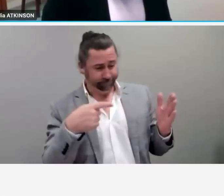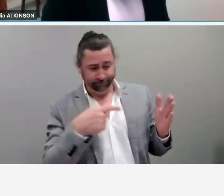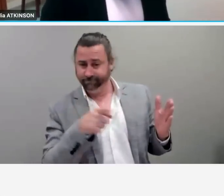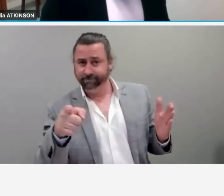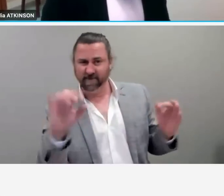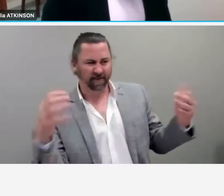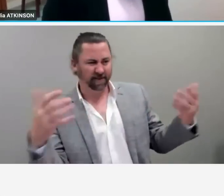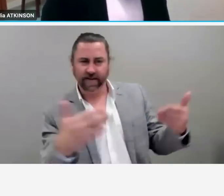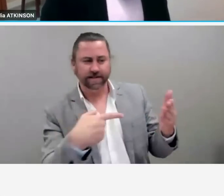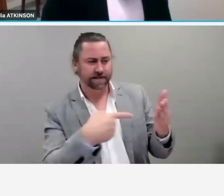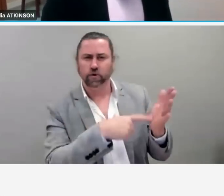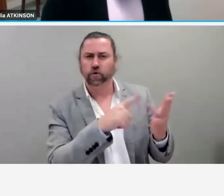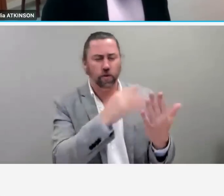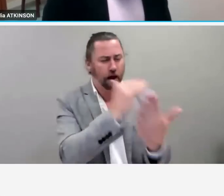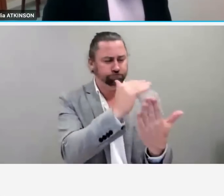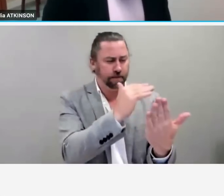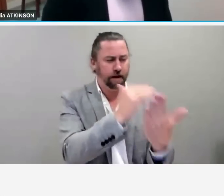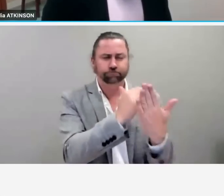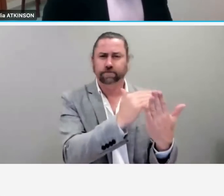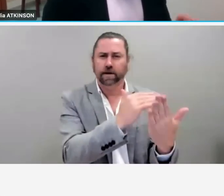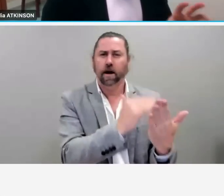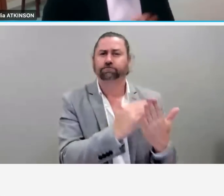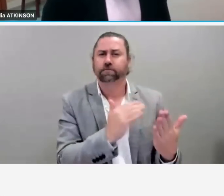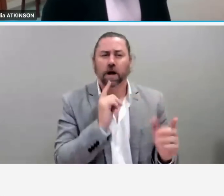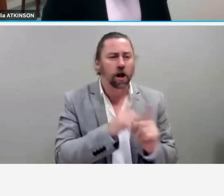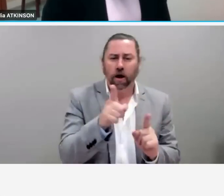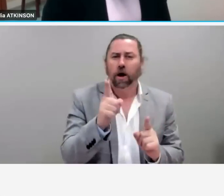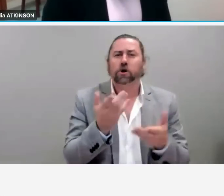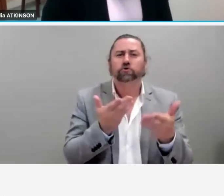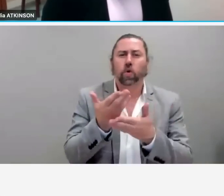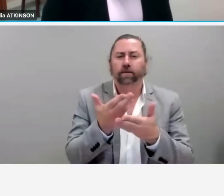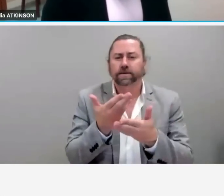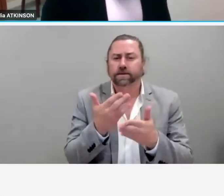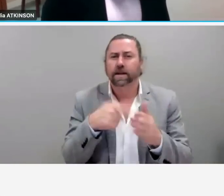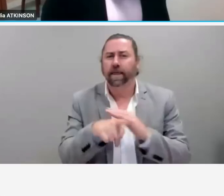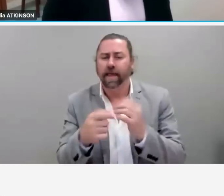Our proposal allowed for only a limited swapping of services specified in a support plan with some